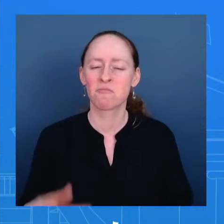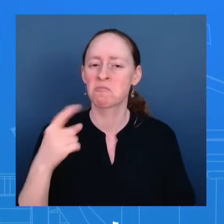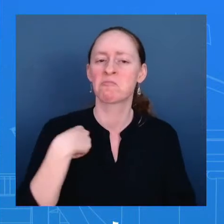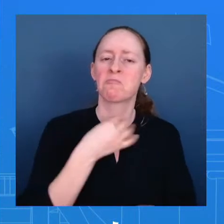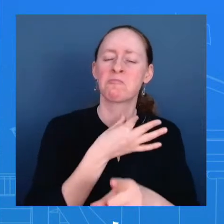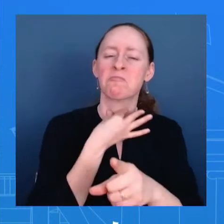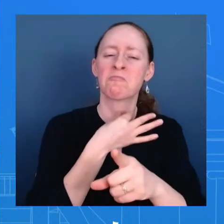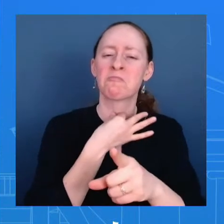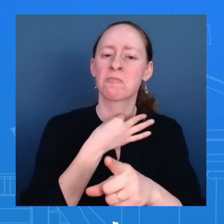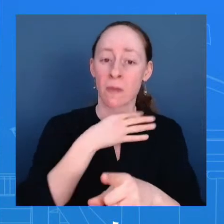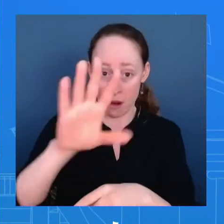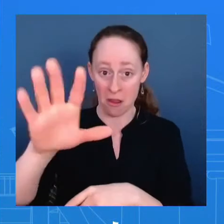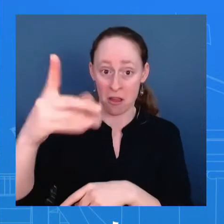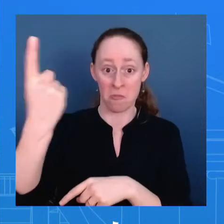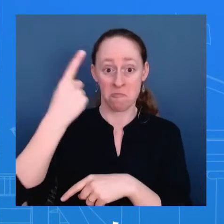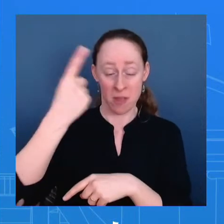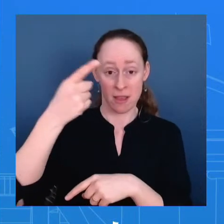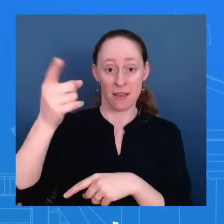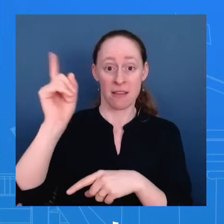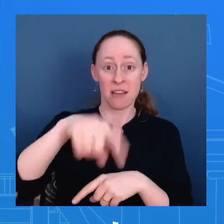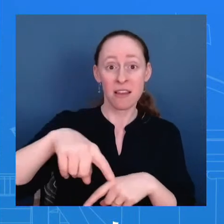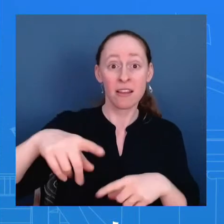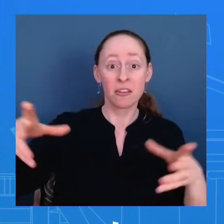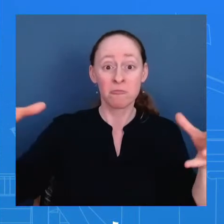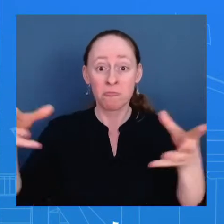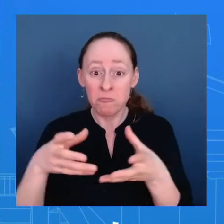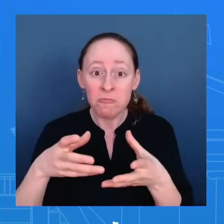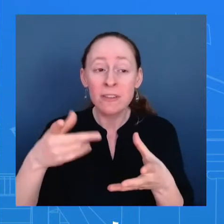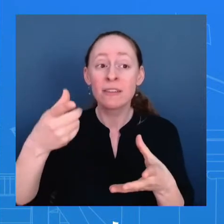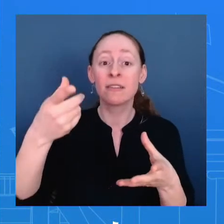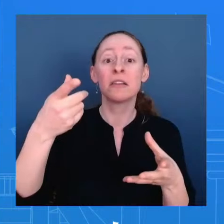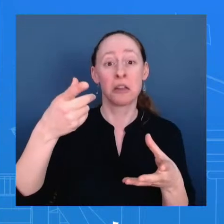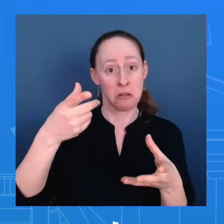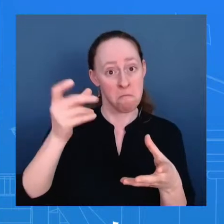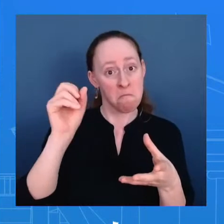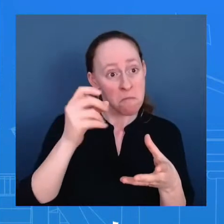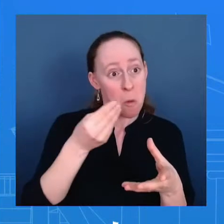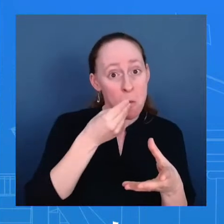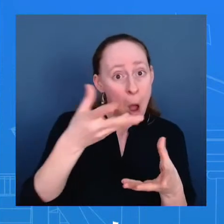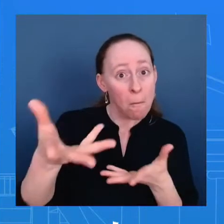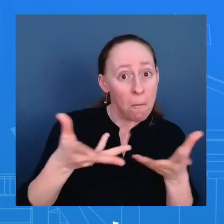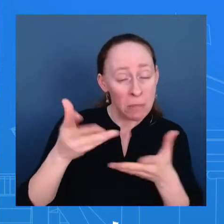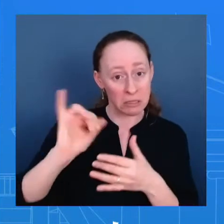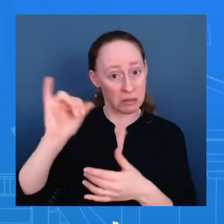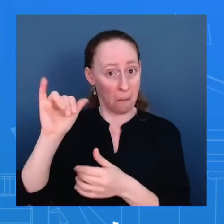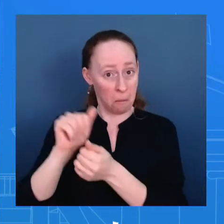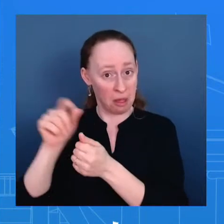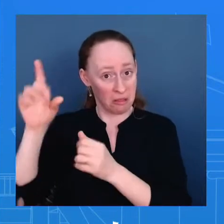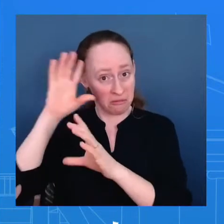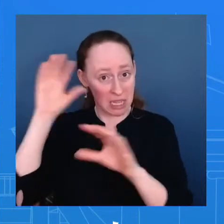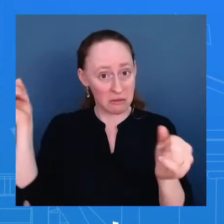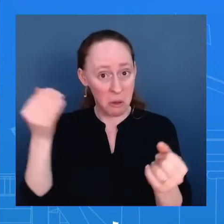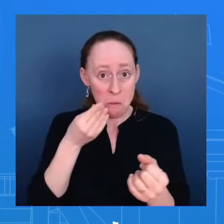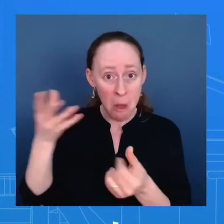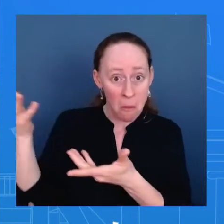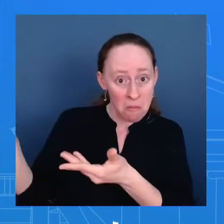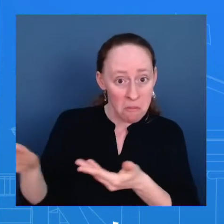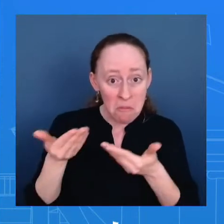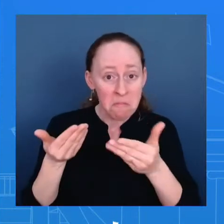Also, does he plan to have any direct engagement with -- with students or faculty there? A lot of them that I've talked to have said, you know,